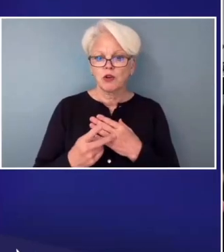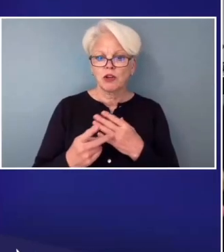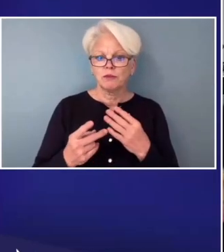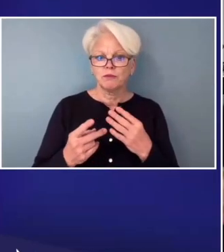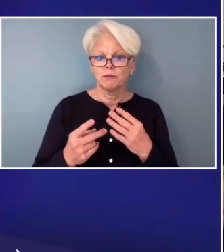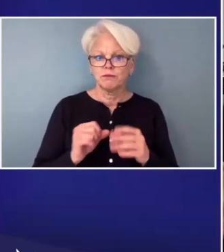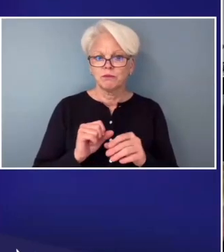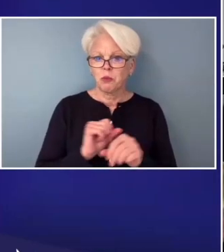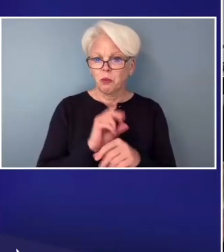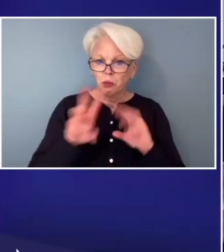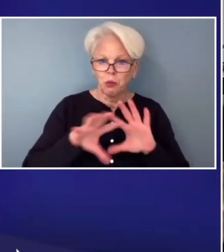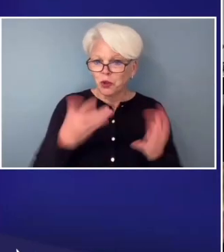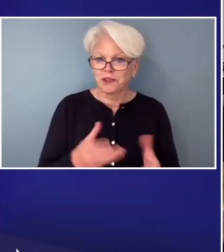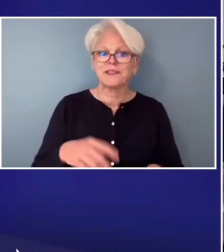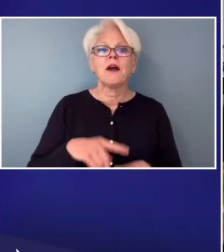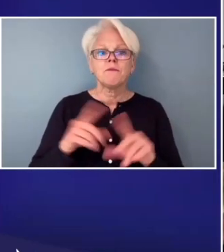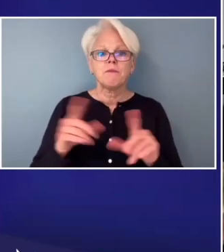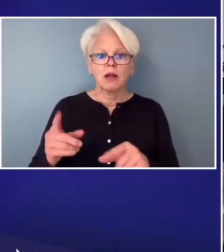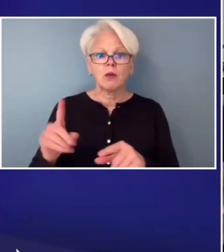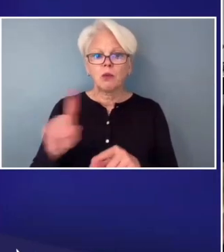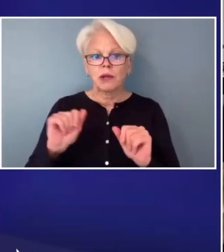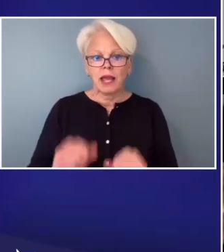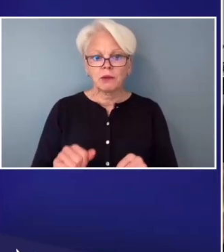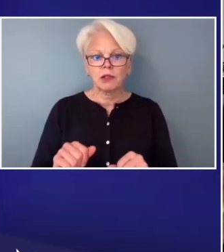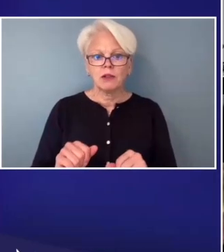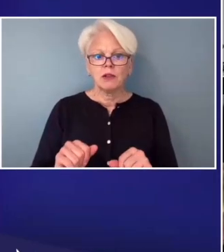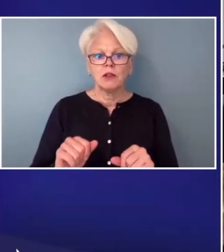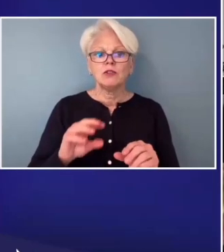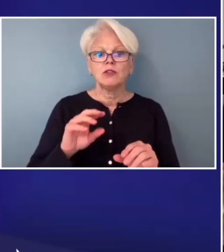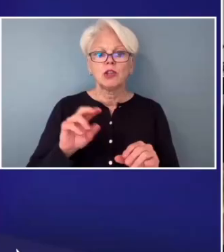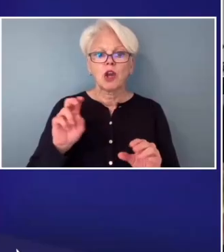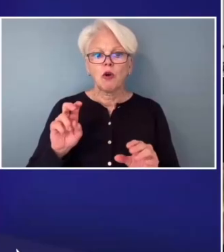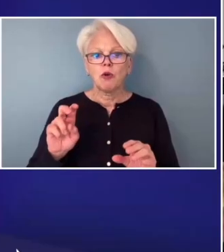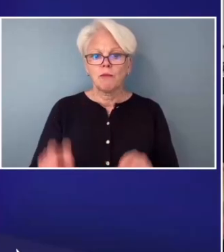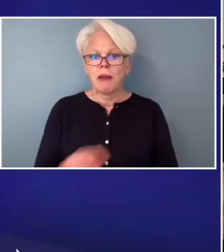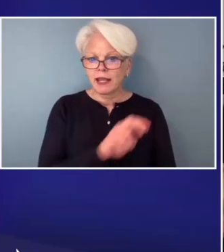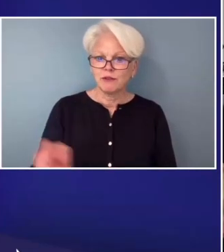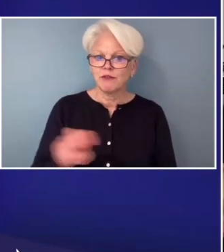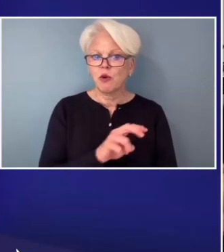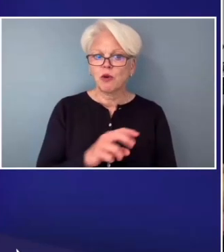to have the ability to move back and forth, I would love for that, you know, if